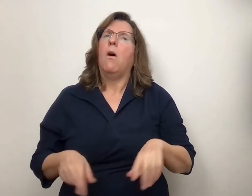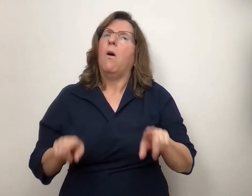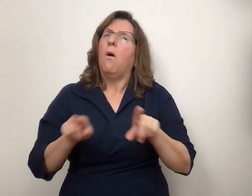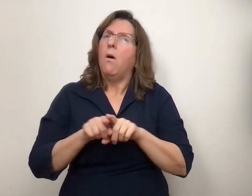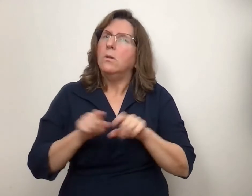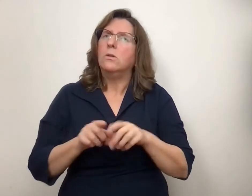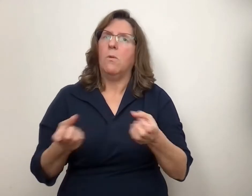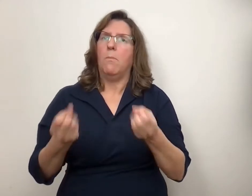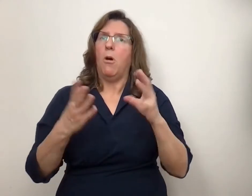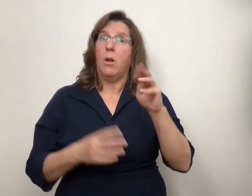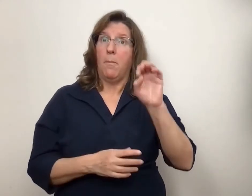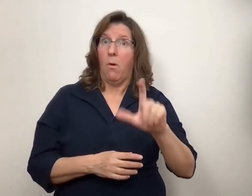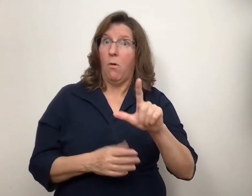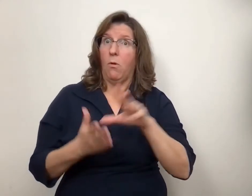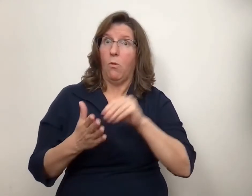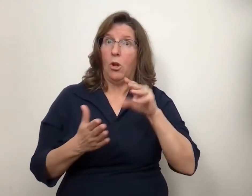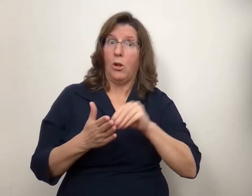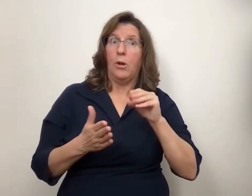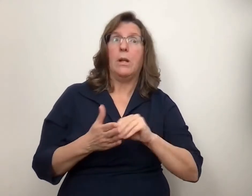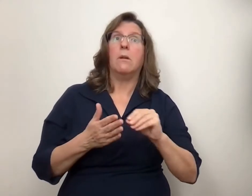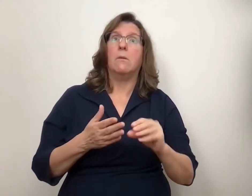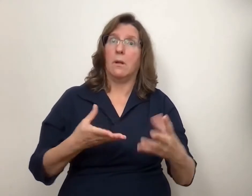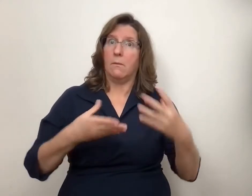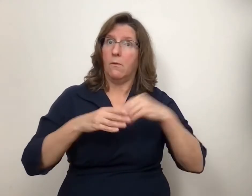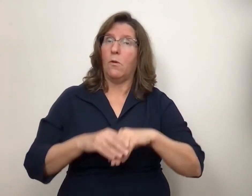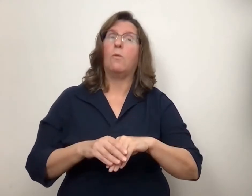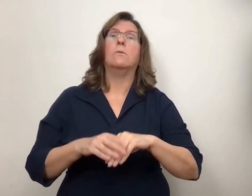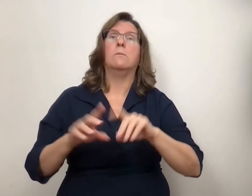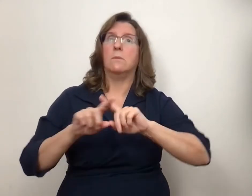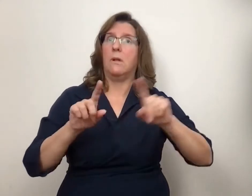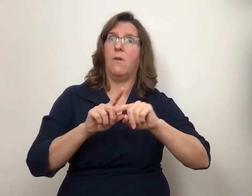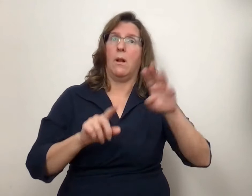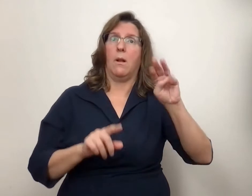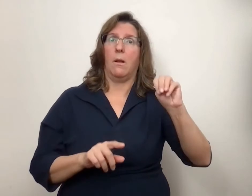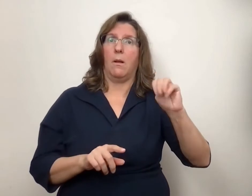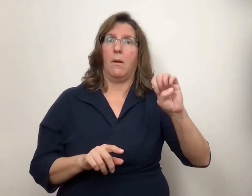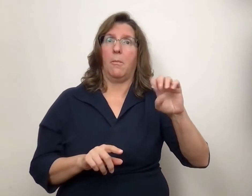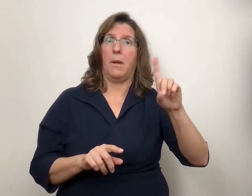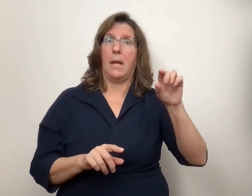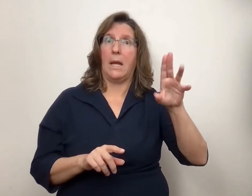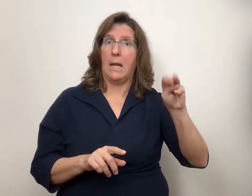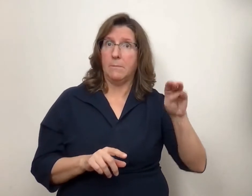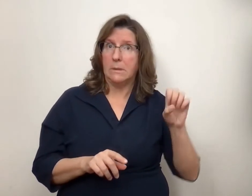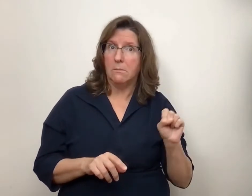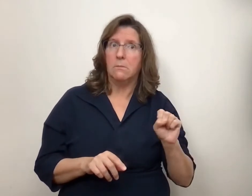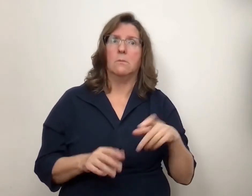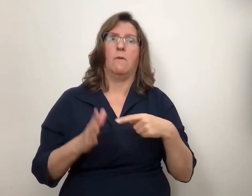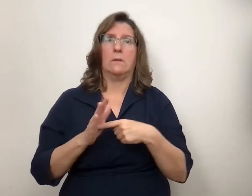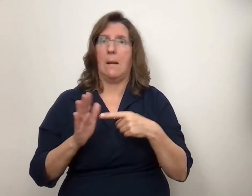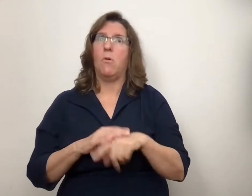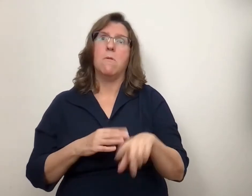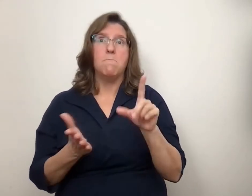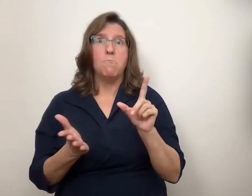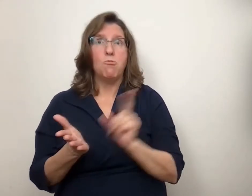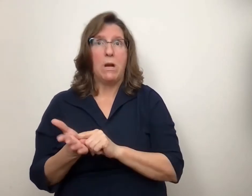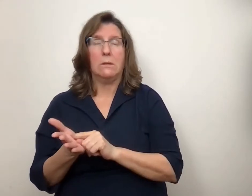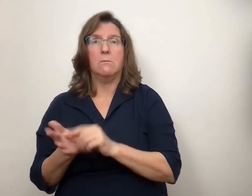Multimodal learning takes advantage of multiple mediums such as: